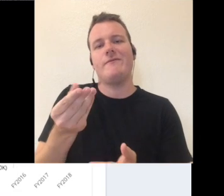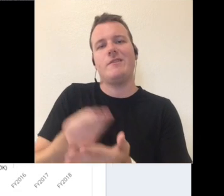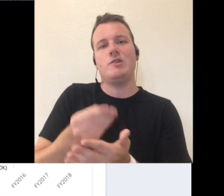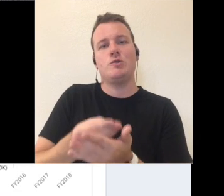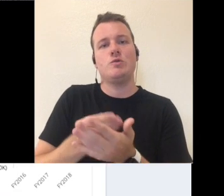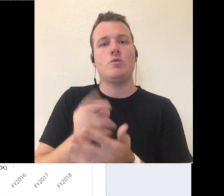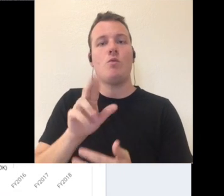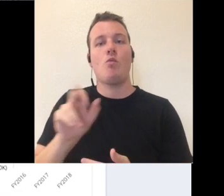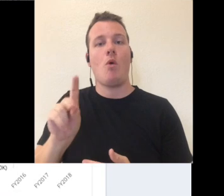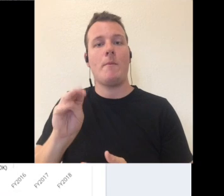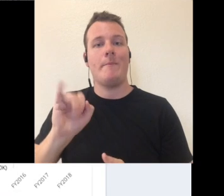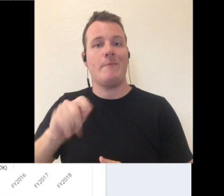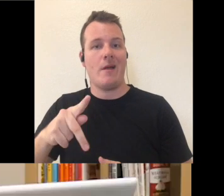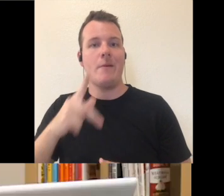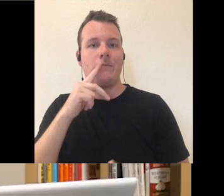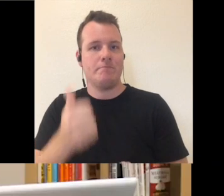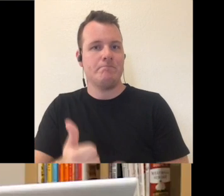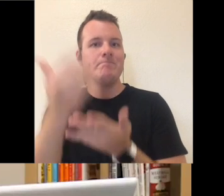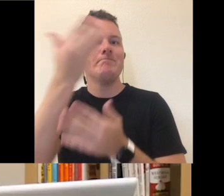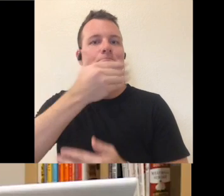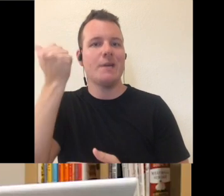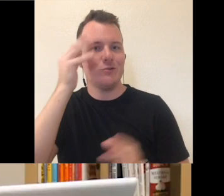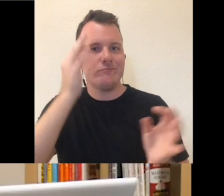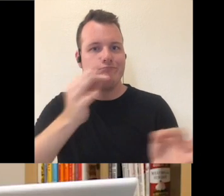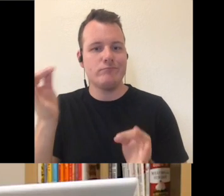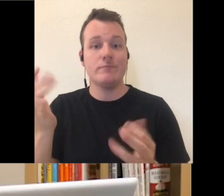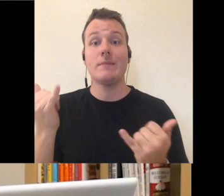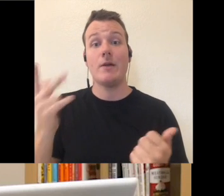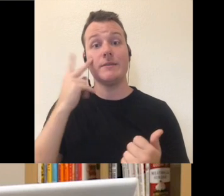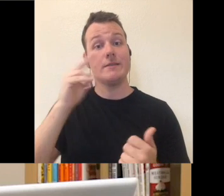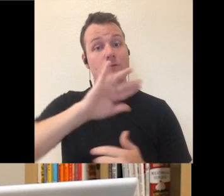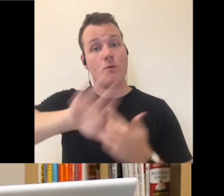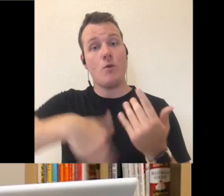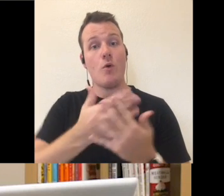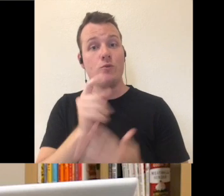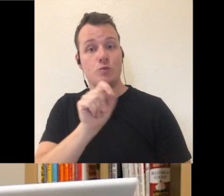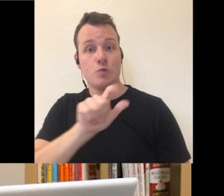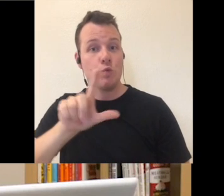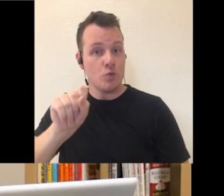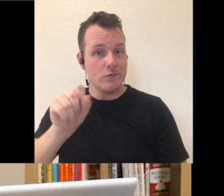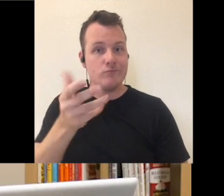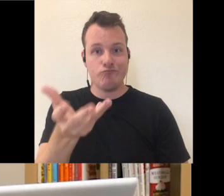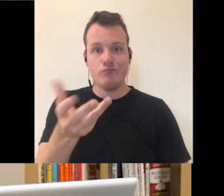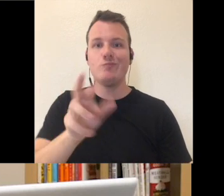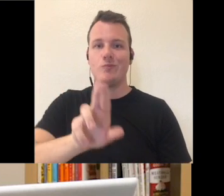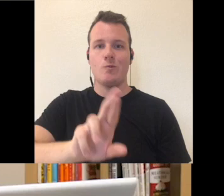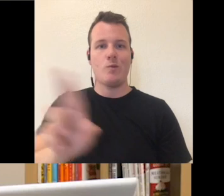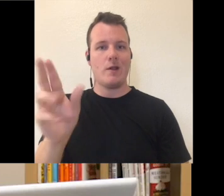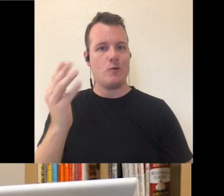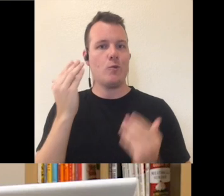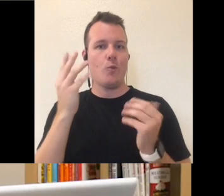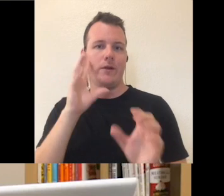decisions. At this point you've seen all the tools that Live Plan has to offer, and you're ready to just jump right in. Don't be afraid.